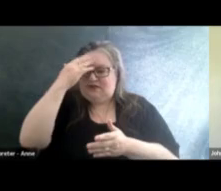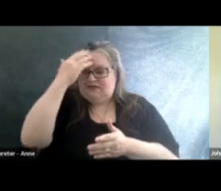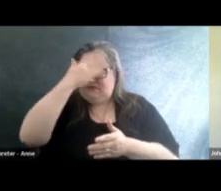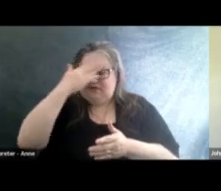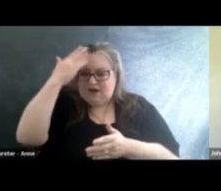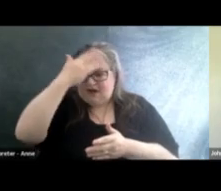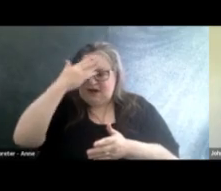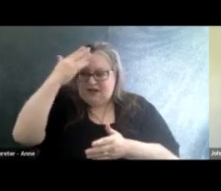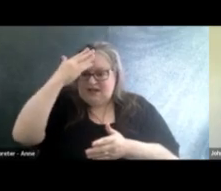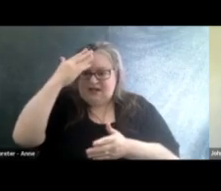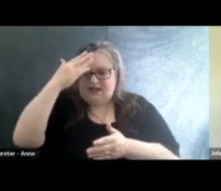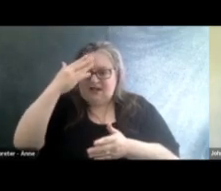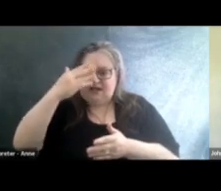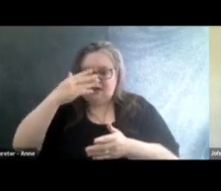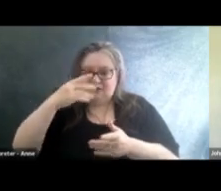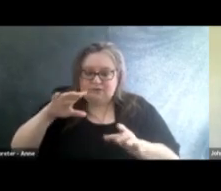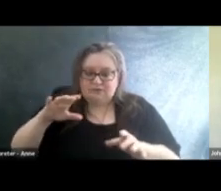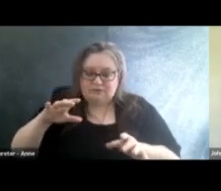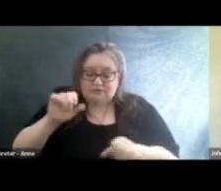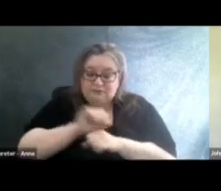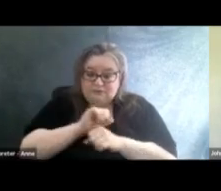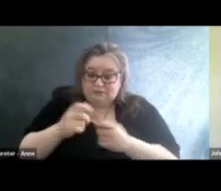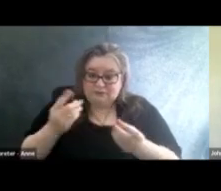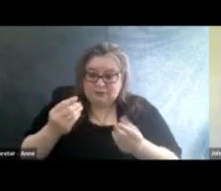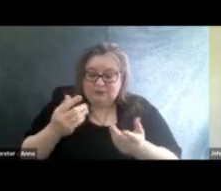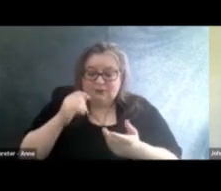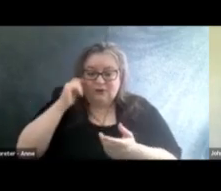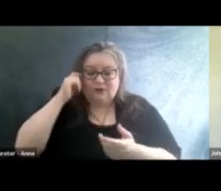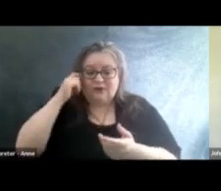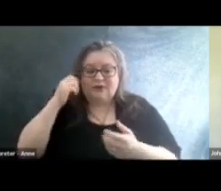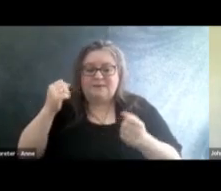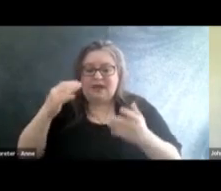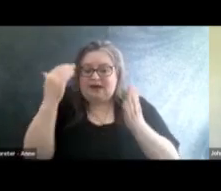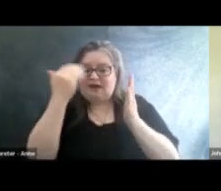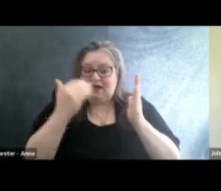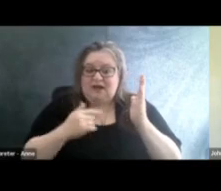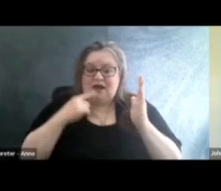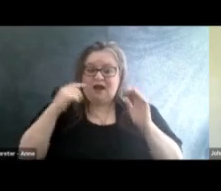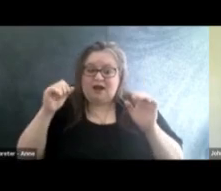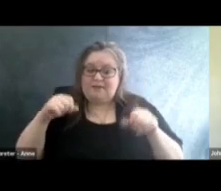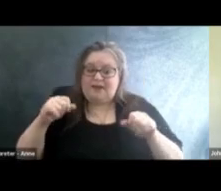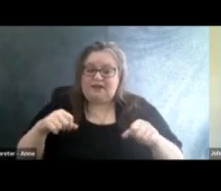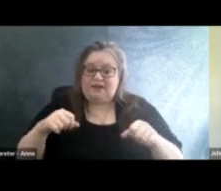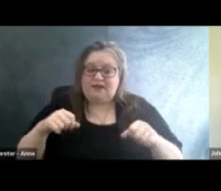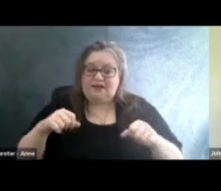lobes, subserve many of these are abilities that are critical